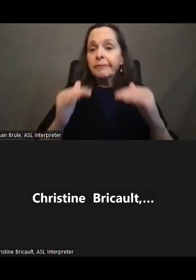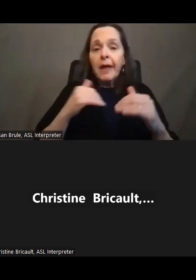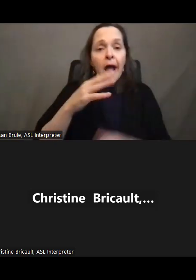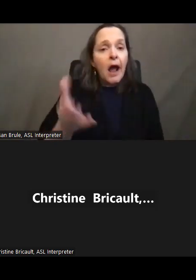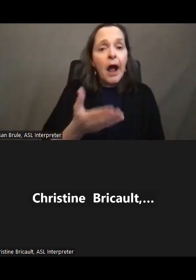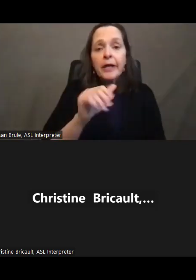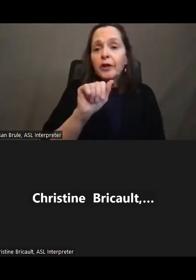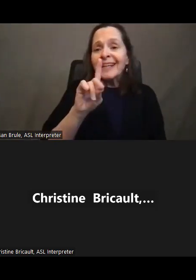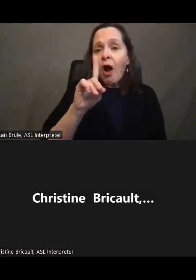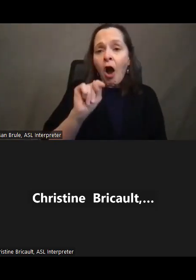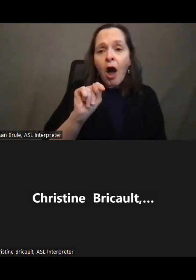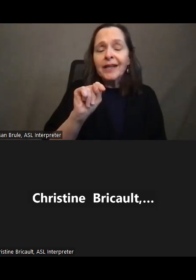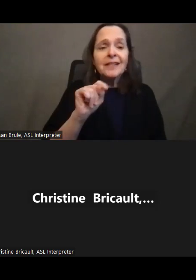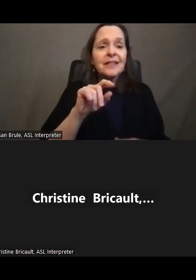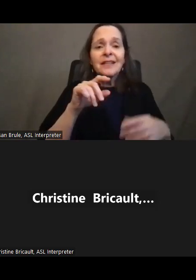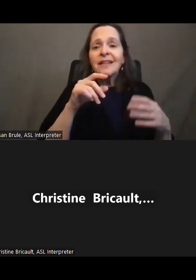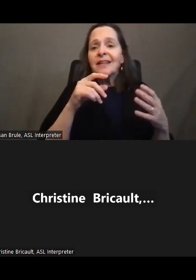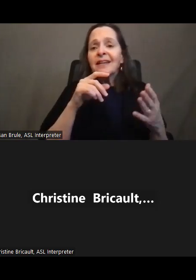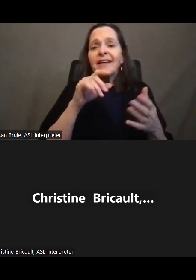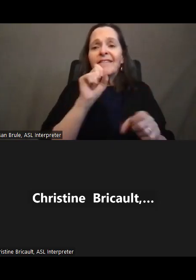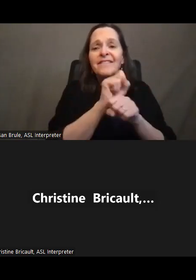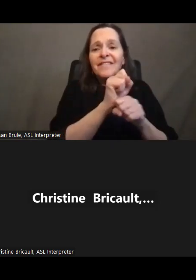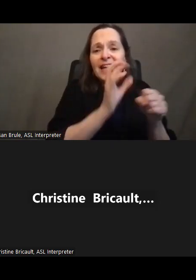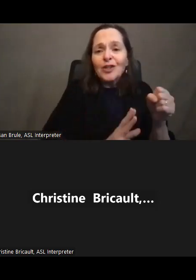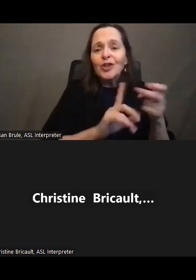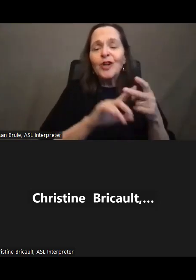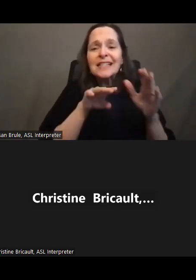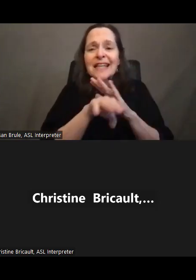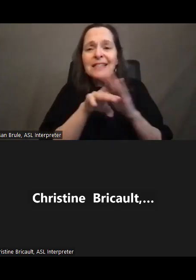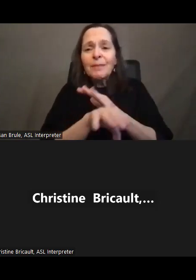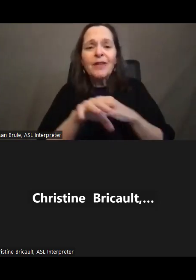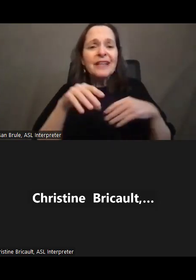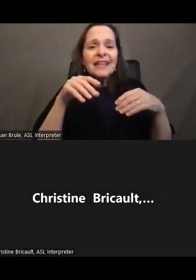consulting vendor off of state-wide contract ITS-61,